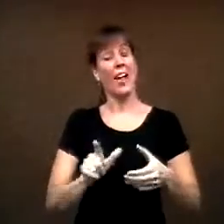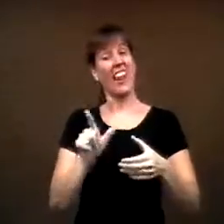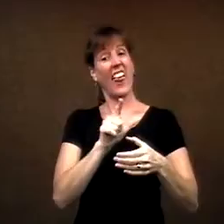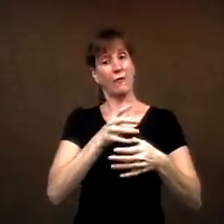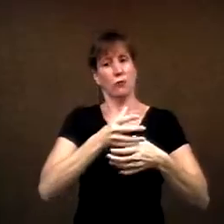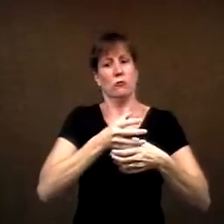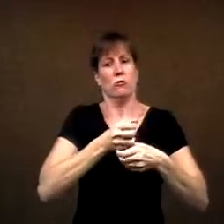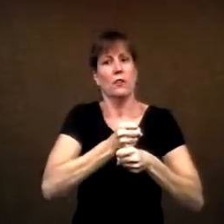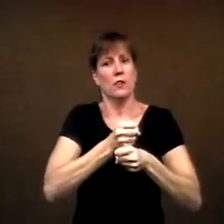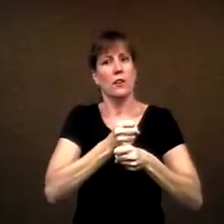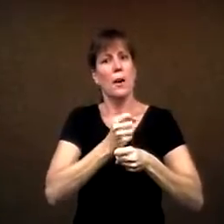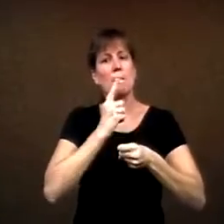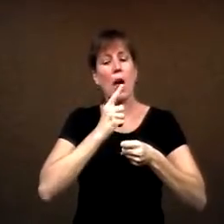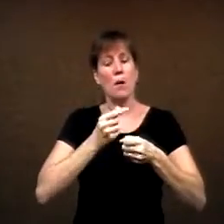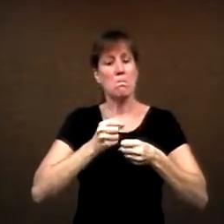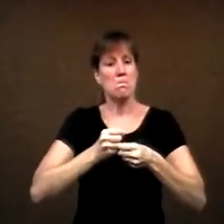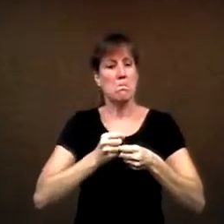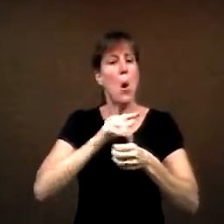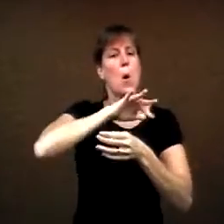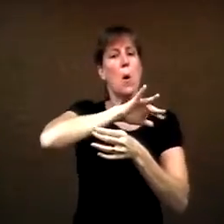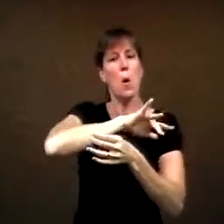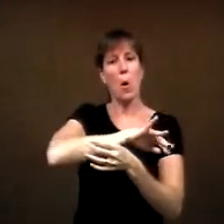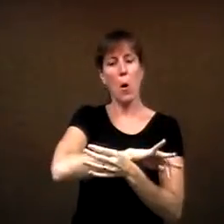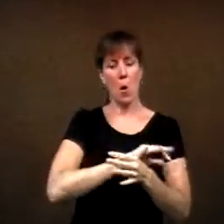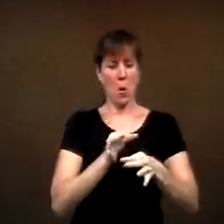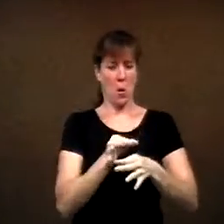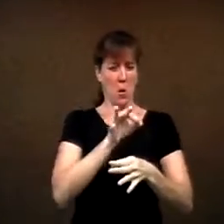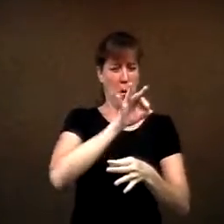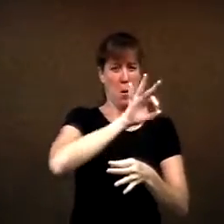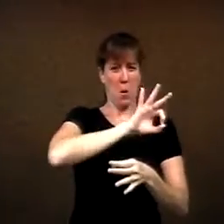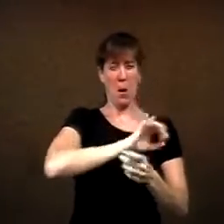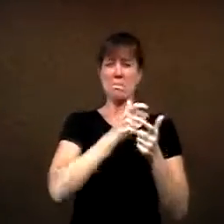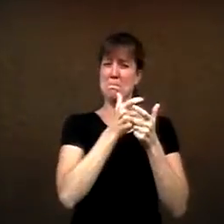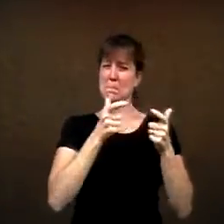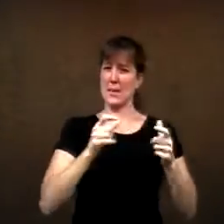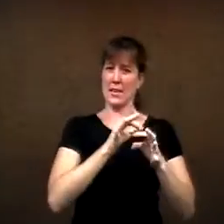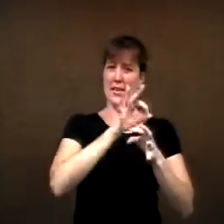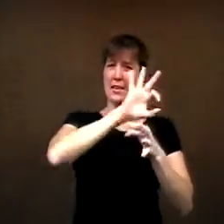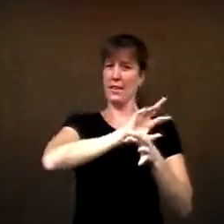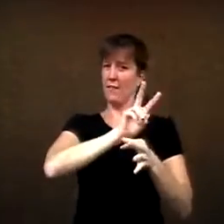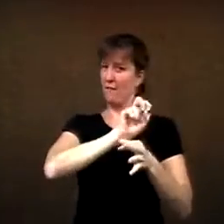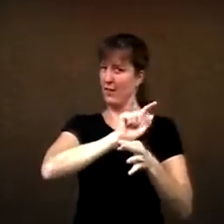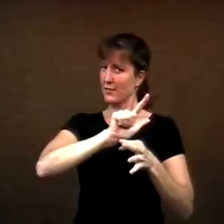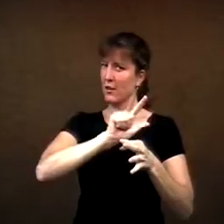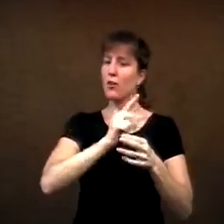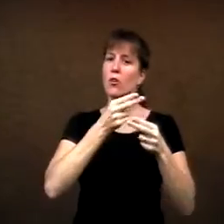through a small valve, into the *largest* blood vessel in your body, known as the 'aorta'.